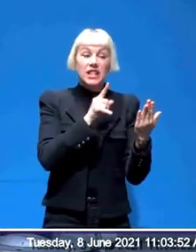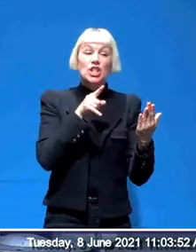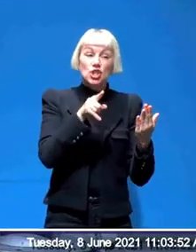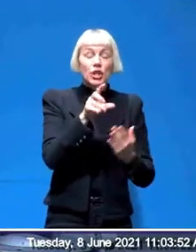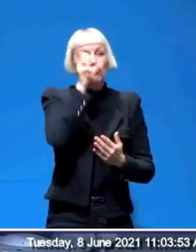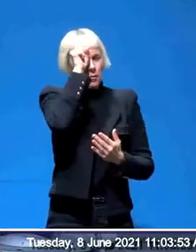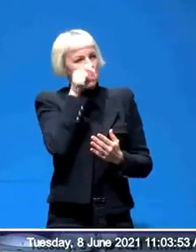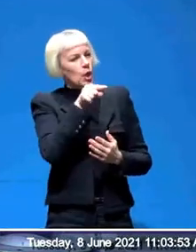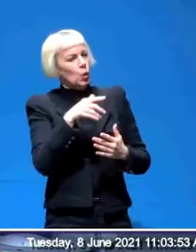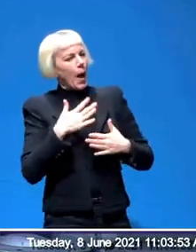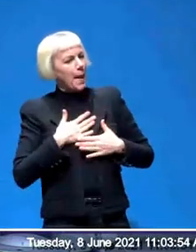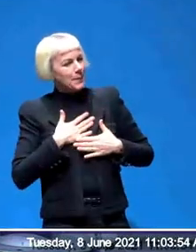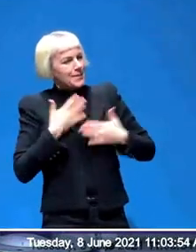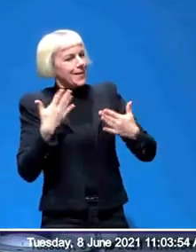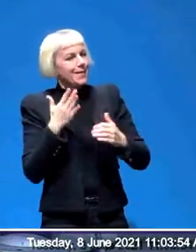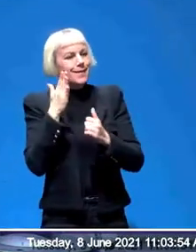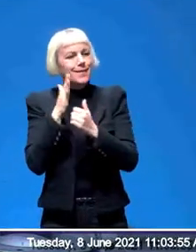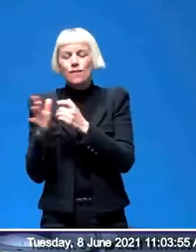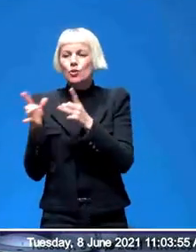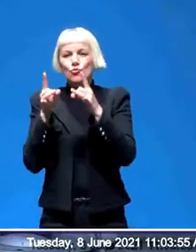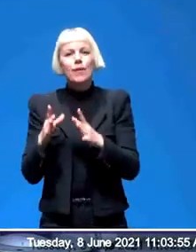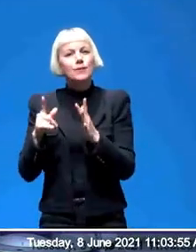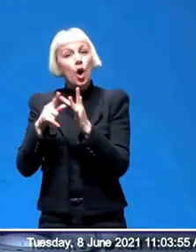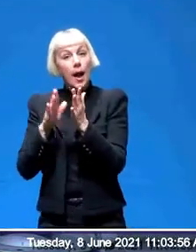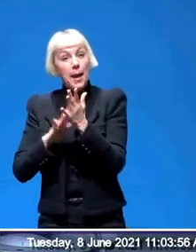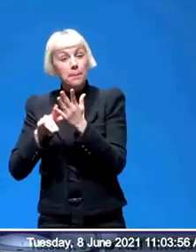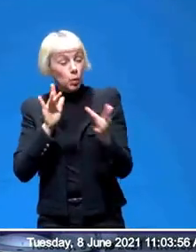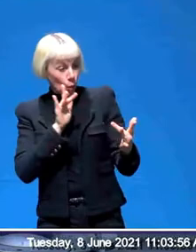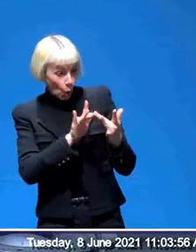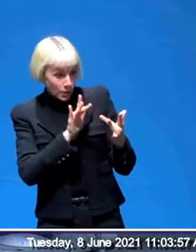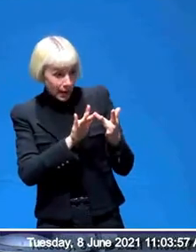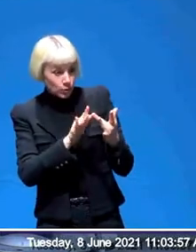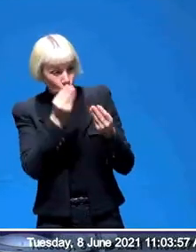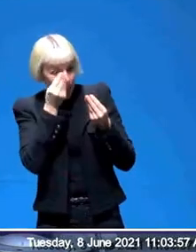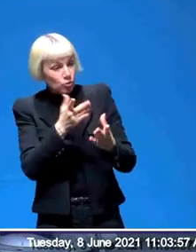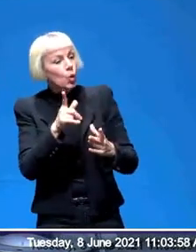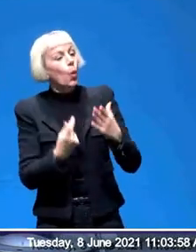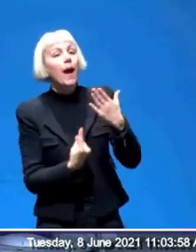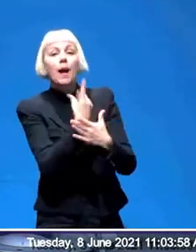been contacted by the director of IMU at the conclusion of the investigation,